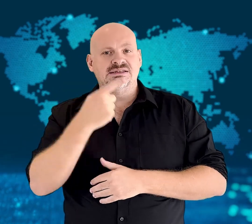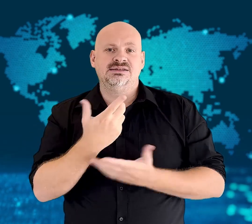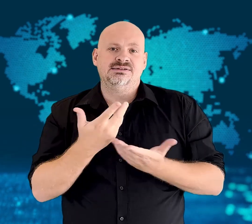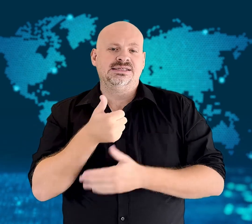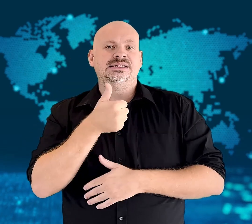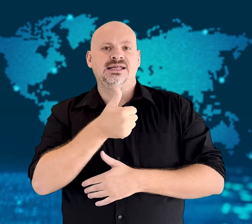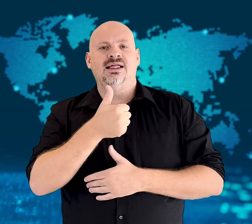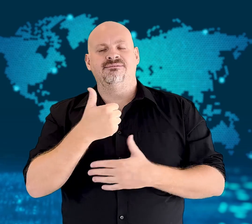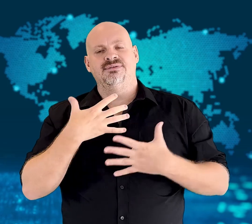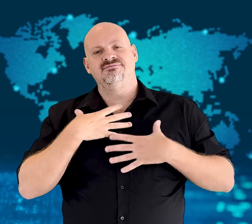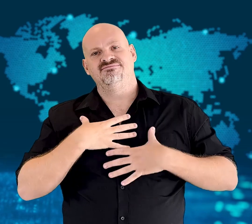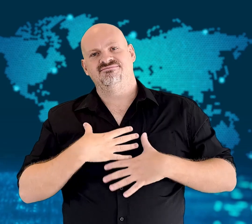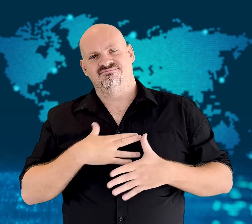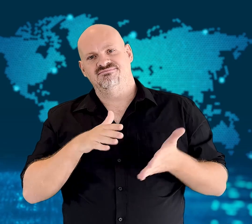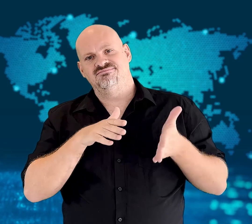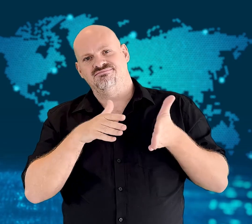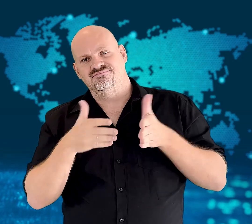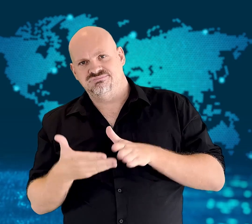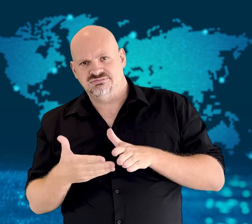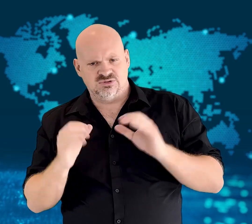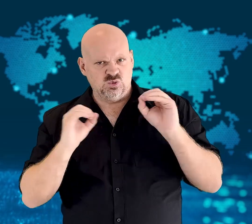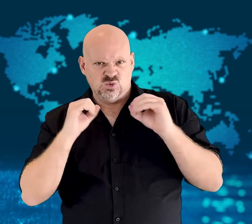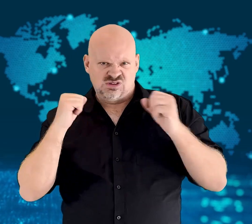or of struggle.